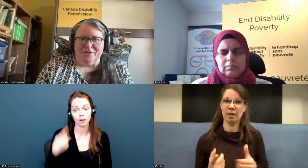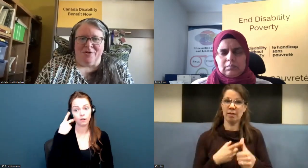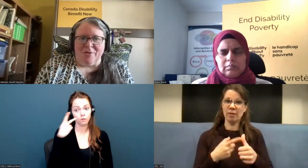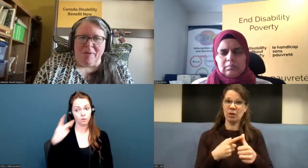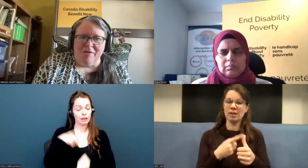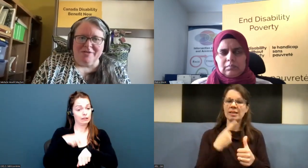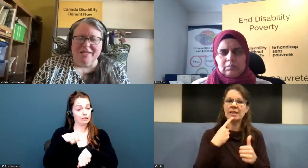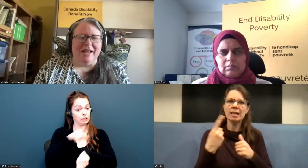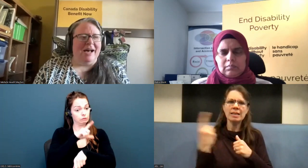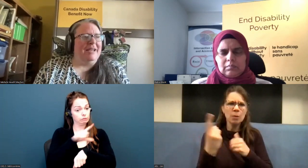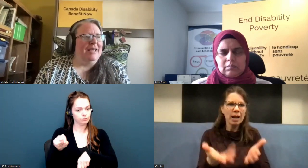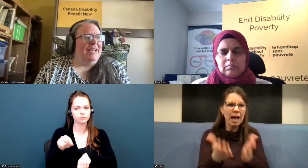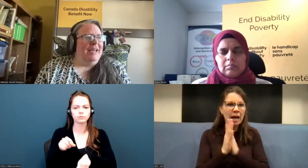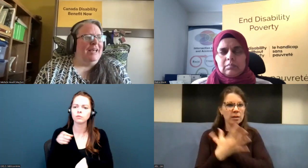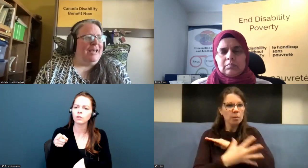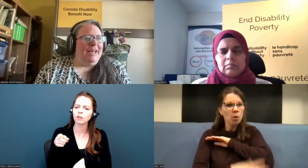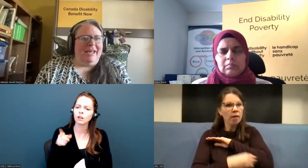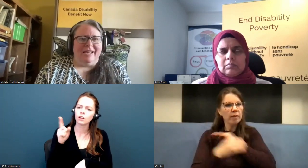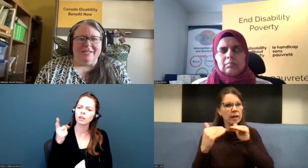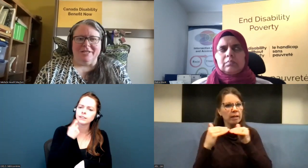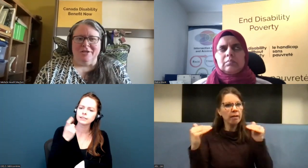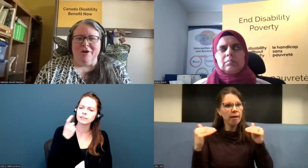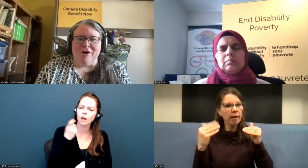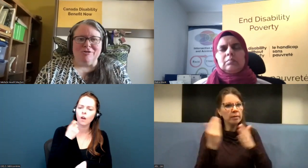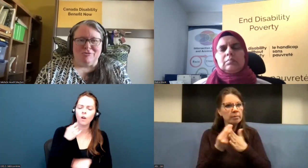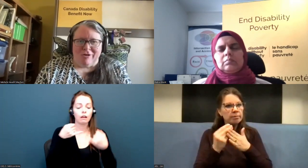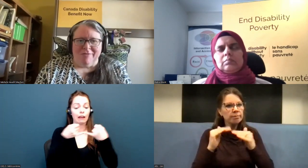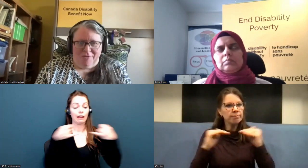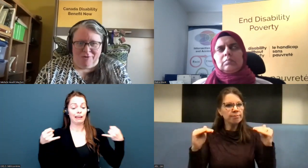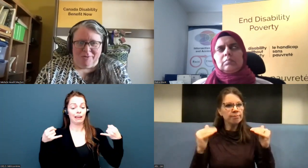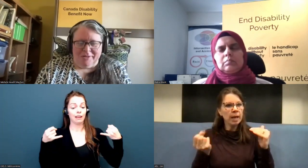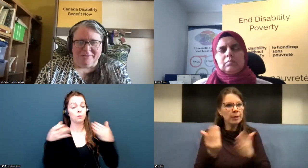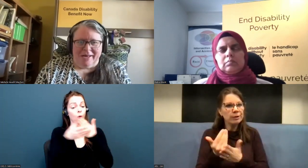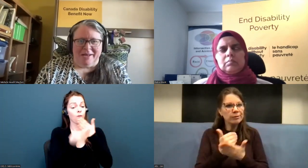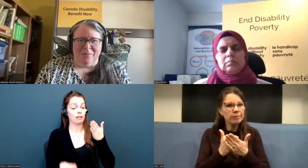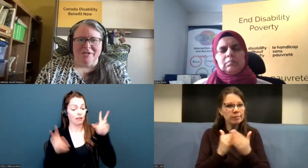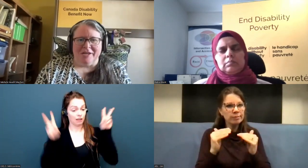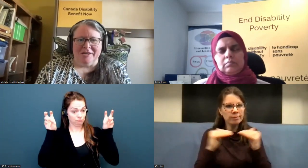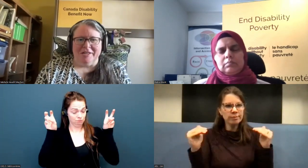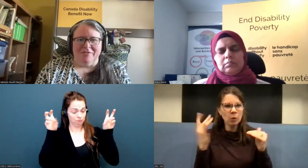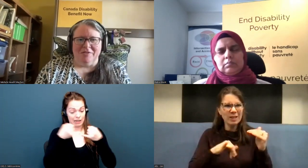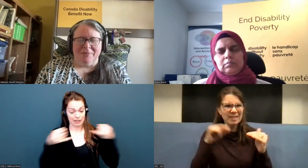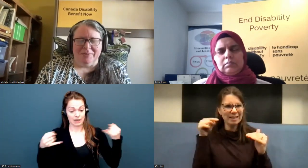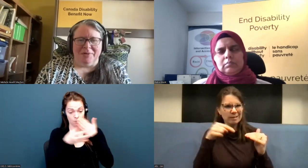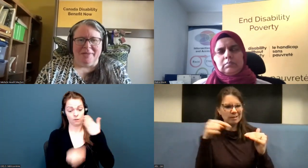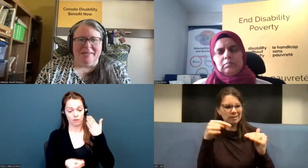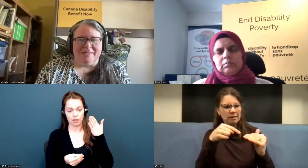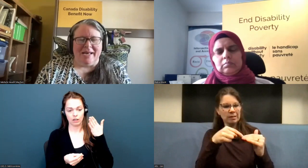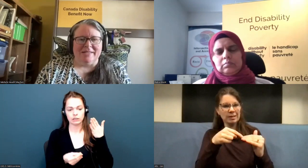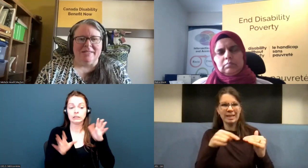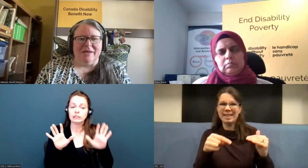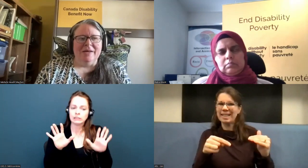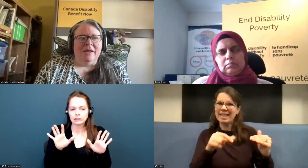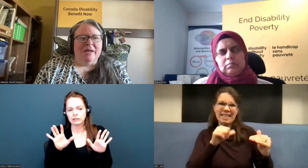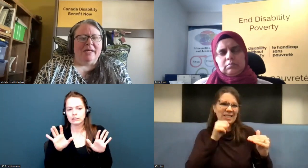SO THE POVERTY LINE IS NOT STRAIGHTFORWARD, AND I WISH I COULD GIVE YOU AN EASY ANSWER.